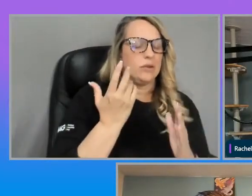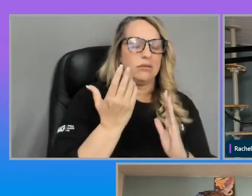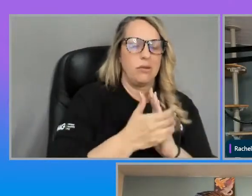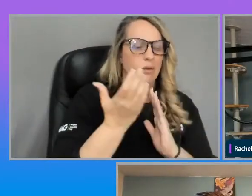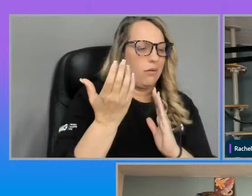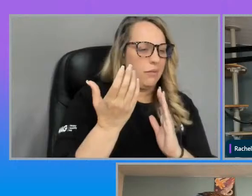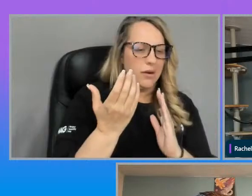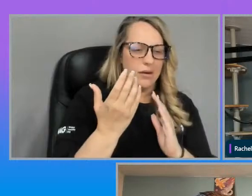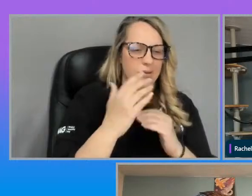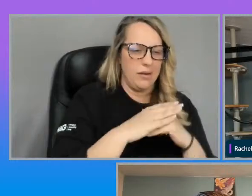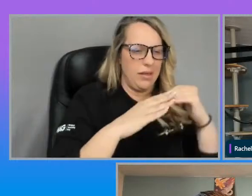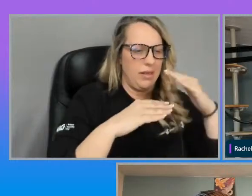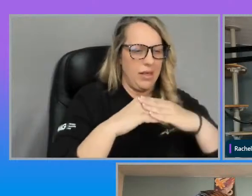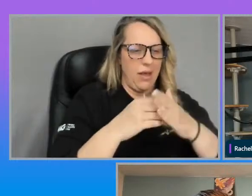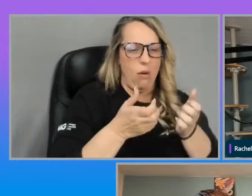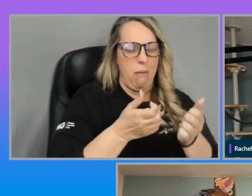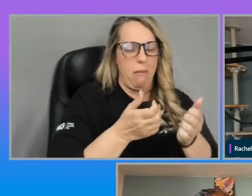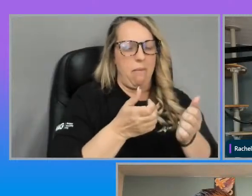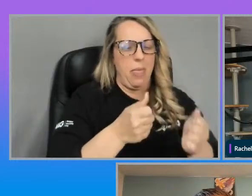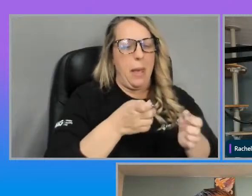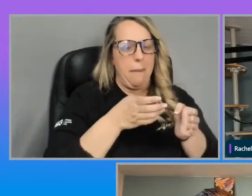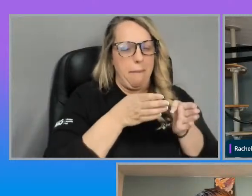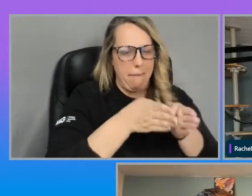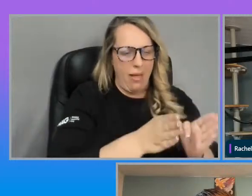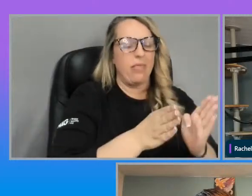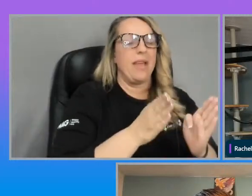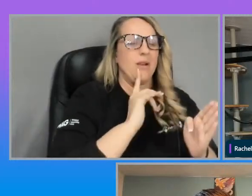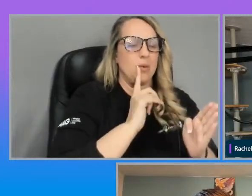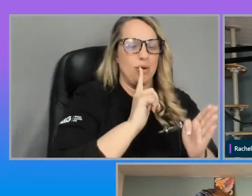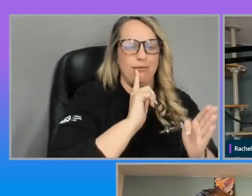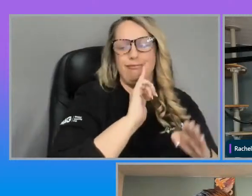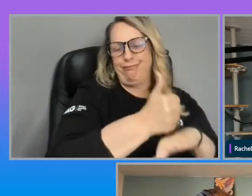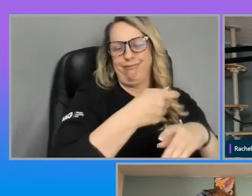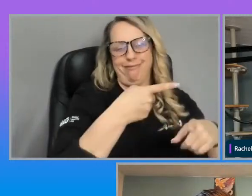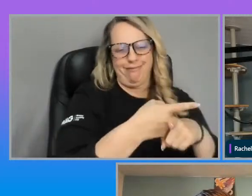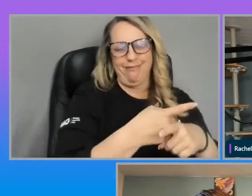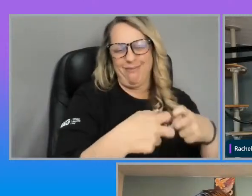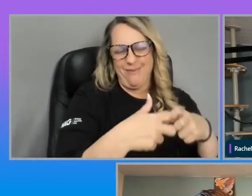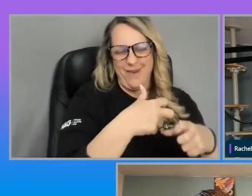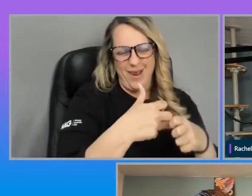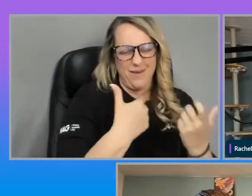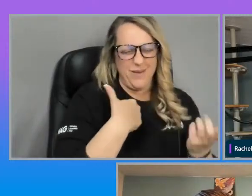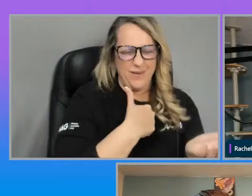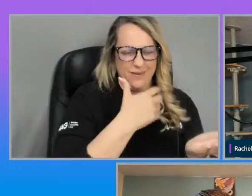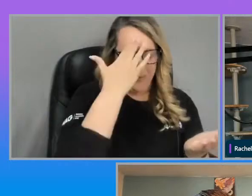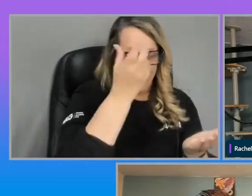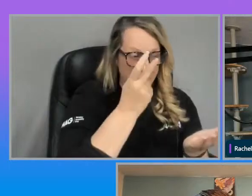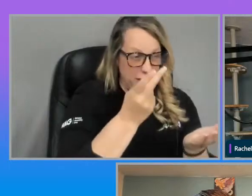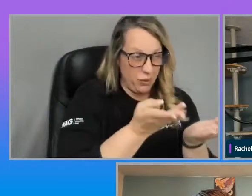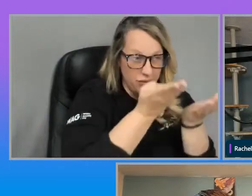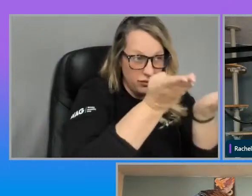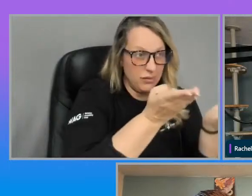automatic layout method that was going to create this problem. I think there was, you know, there's a bunch of people who,